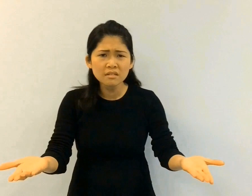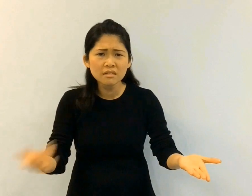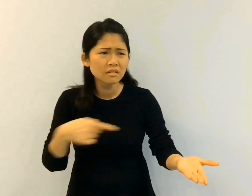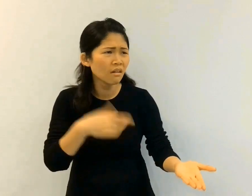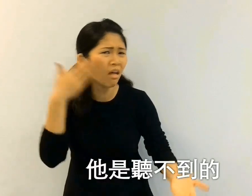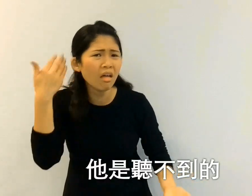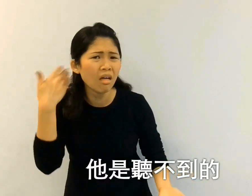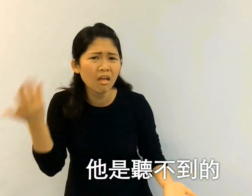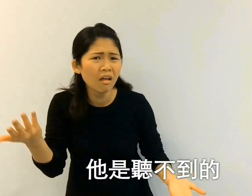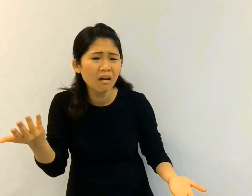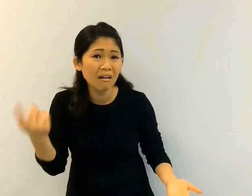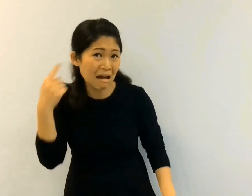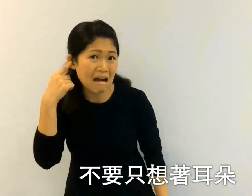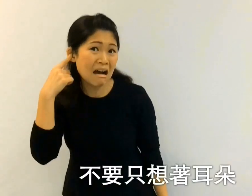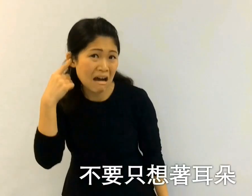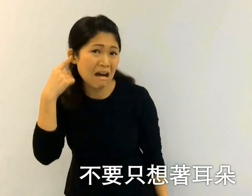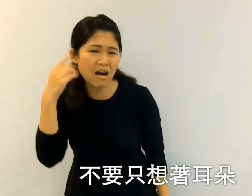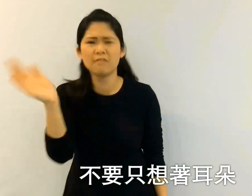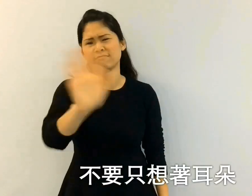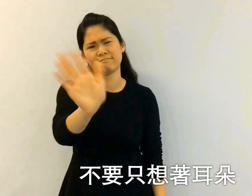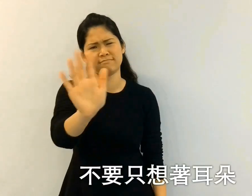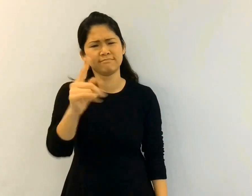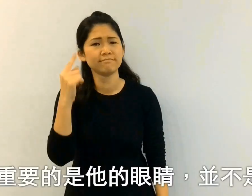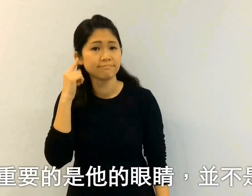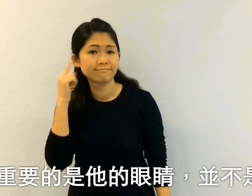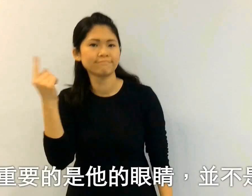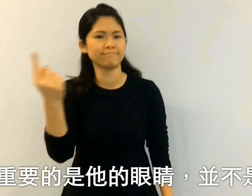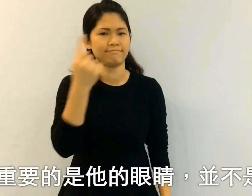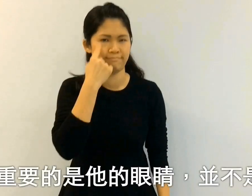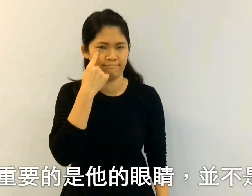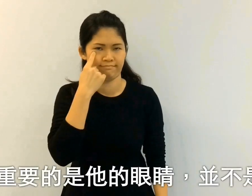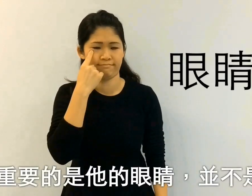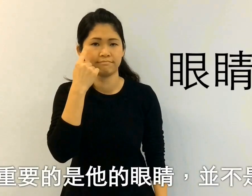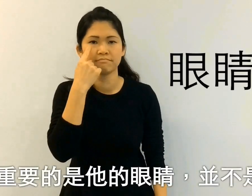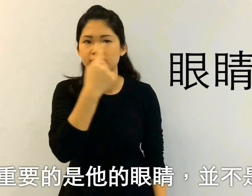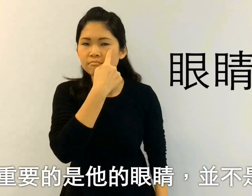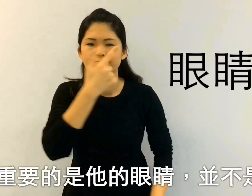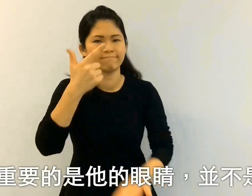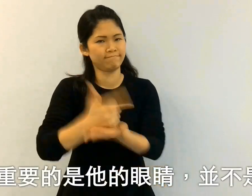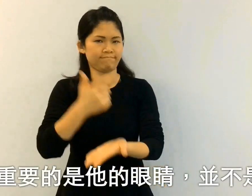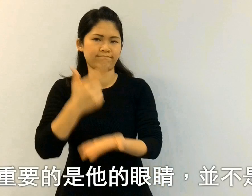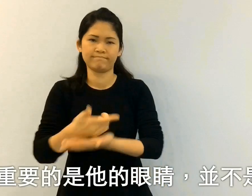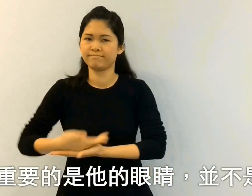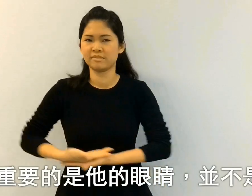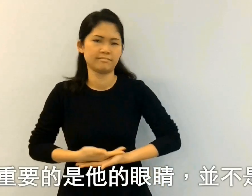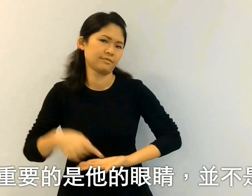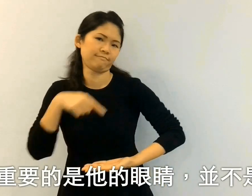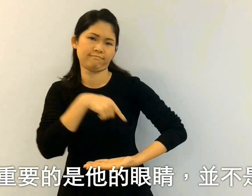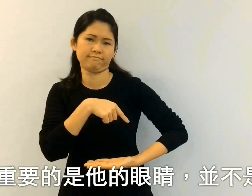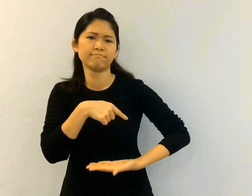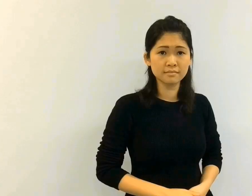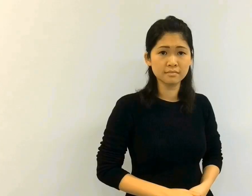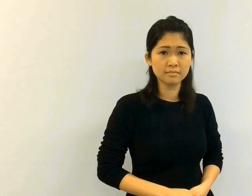You cannot rely on the ears – by just hearing. The emphasis is on his eyes, not his ears. Eyes!